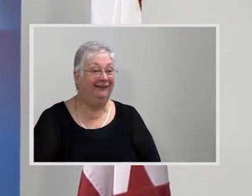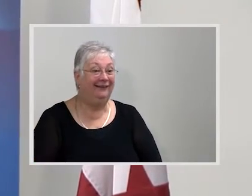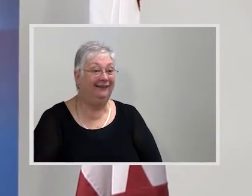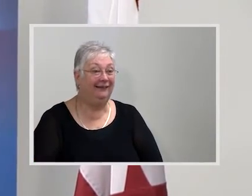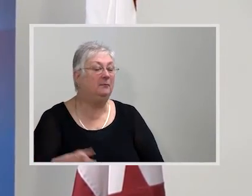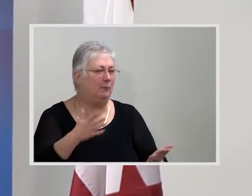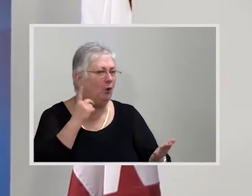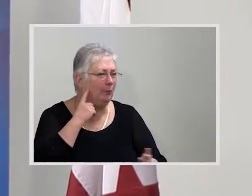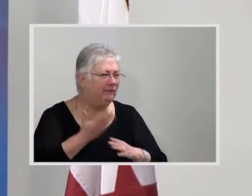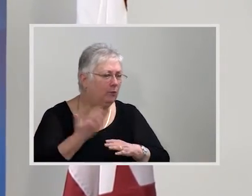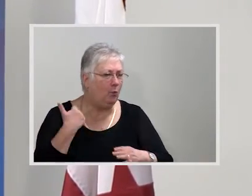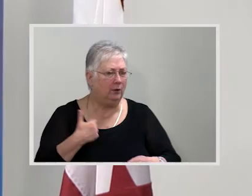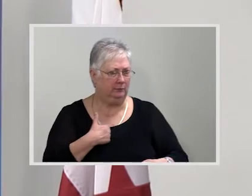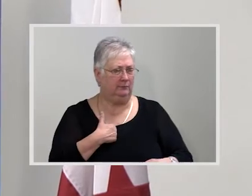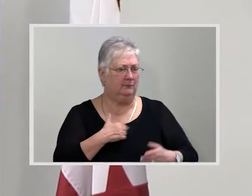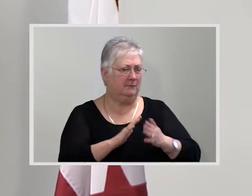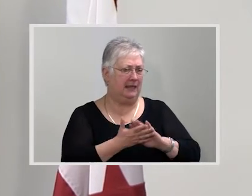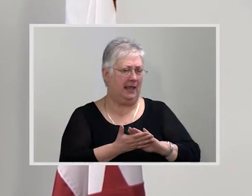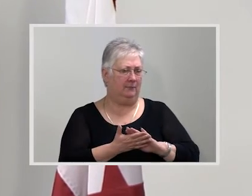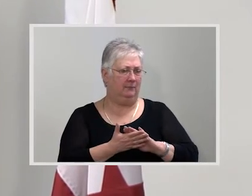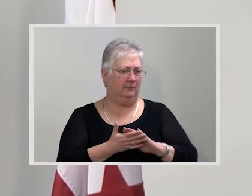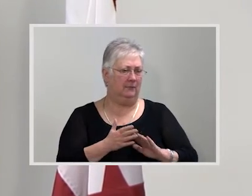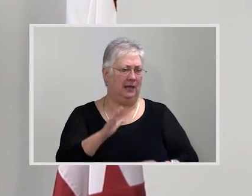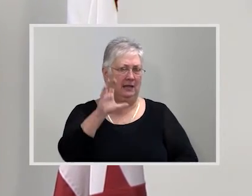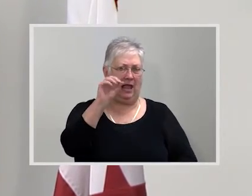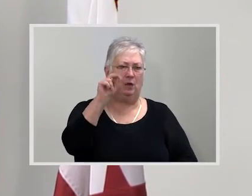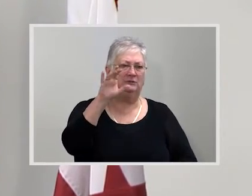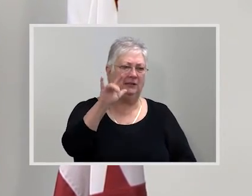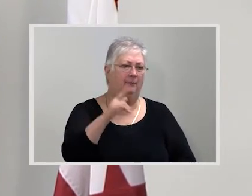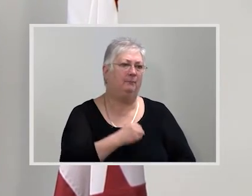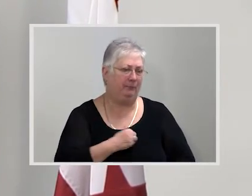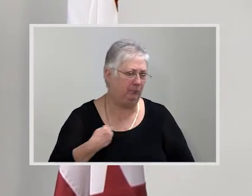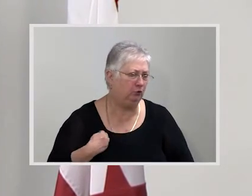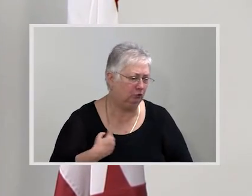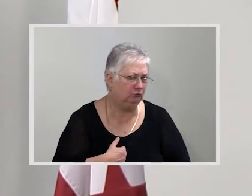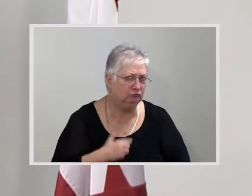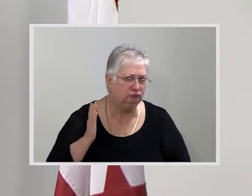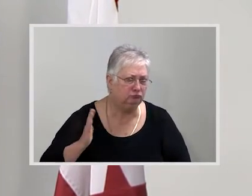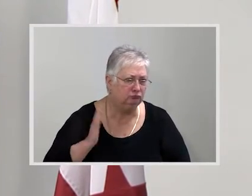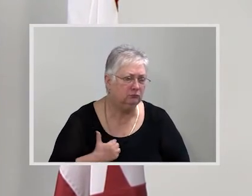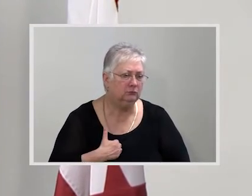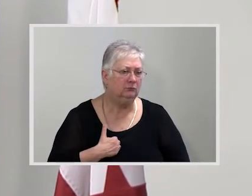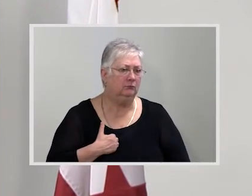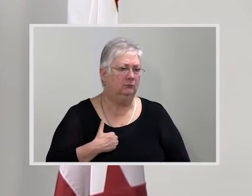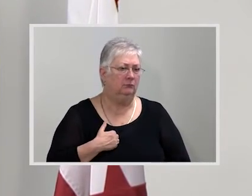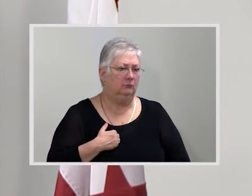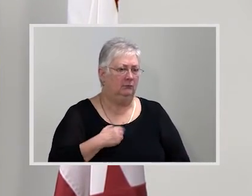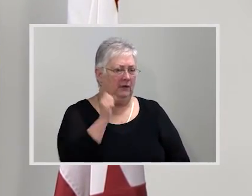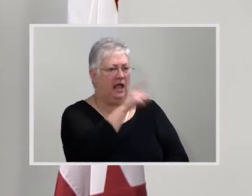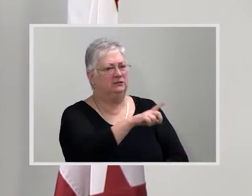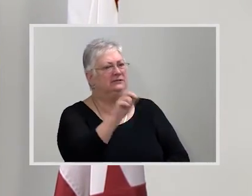IT'S BEEN ALMOST 10 YEARS NOW, I ASKED DDOT, HOW LONG IS IT GOING TO TAKE YOU TO FIX THESE ALLEYS? THESE ALLEYS ARE A MESS.